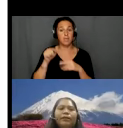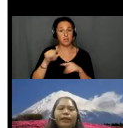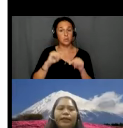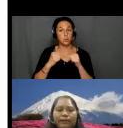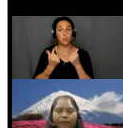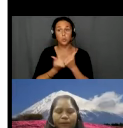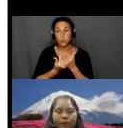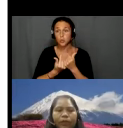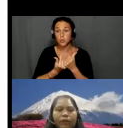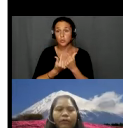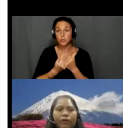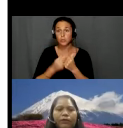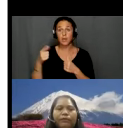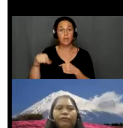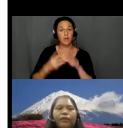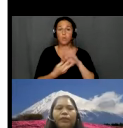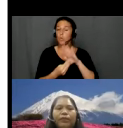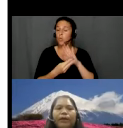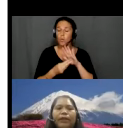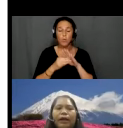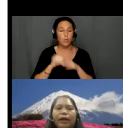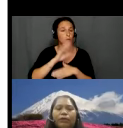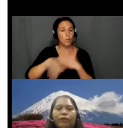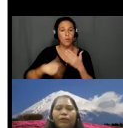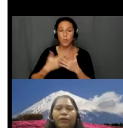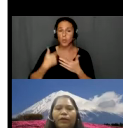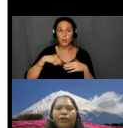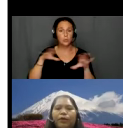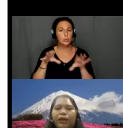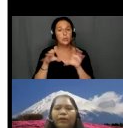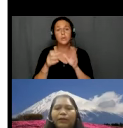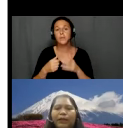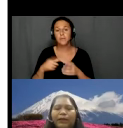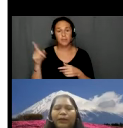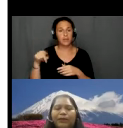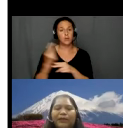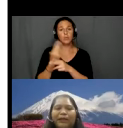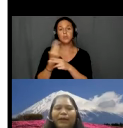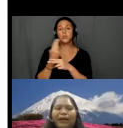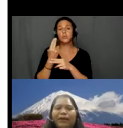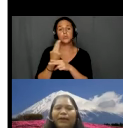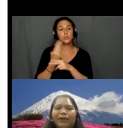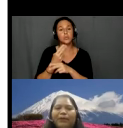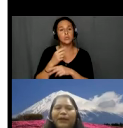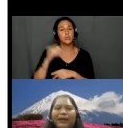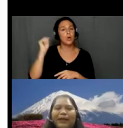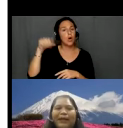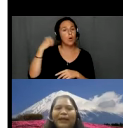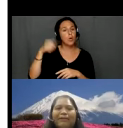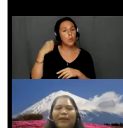they used an audio system. Why did they opt for this is because